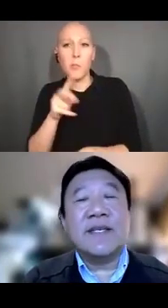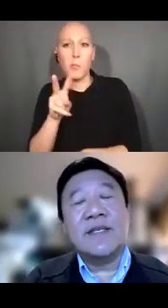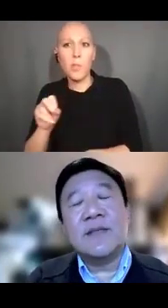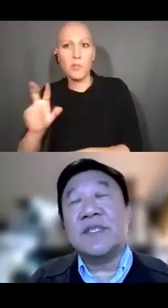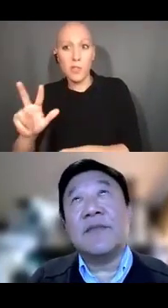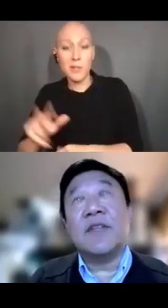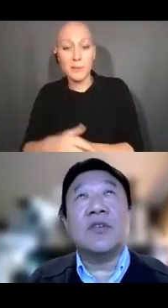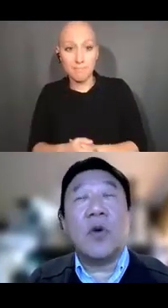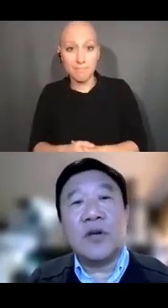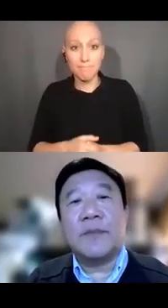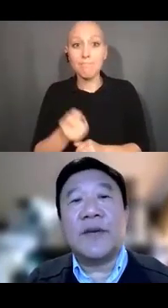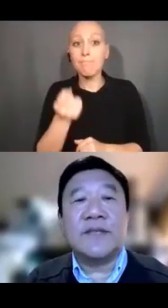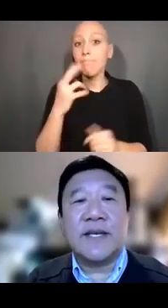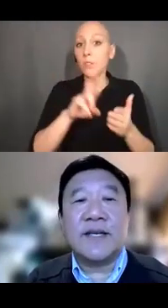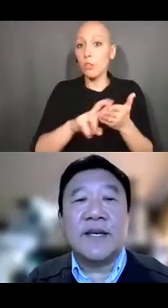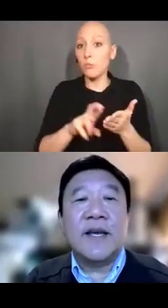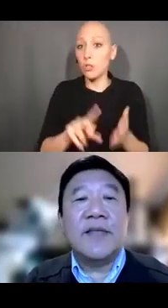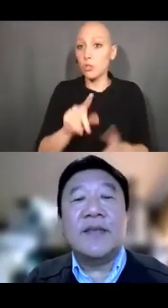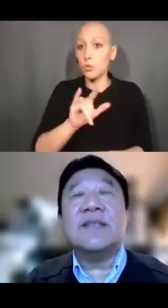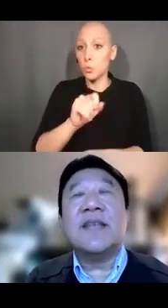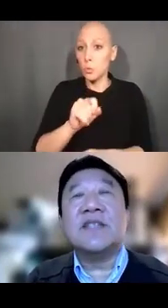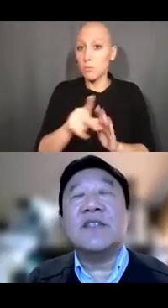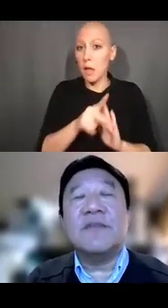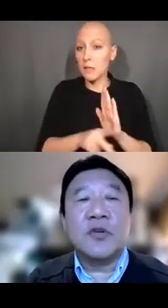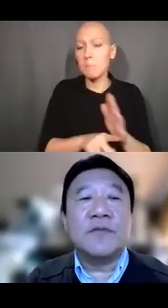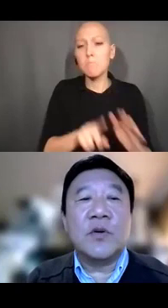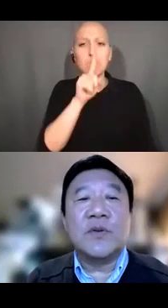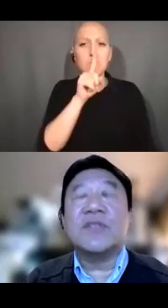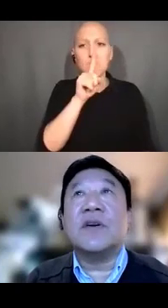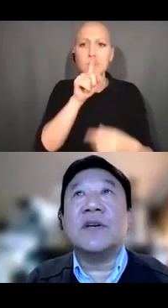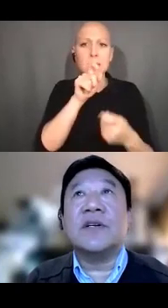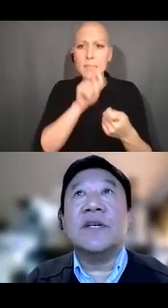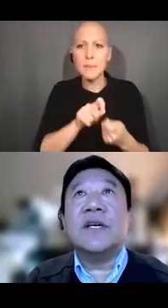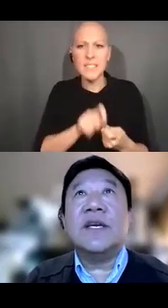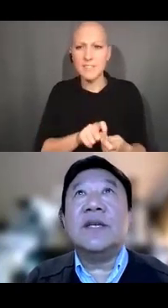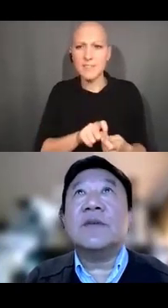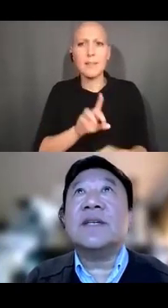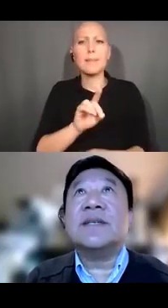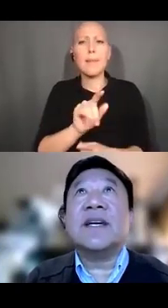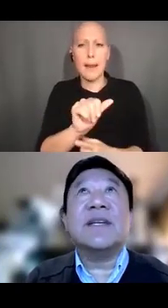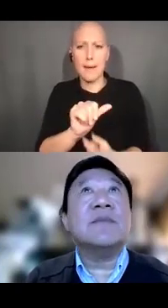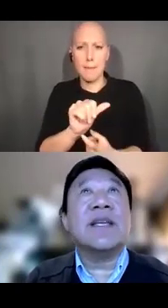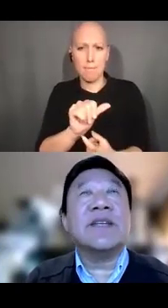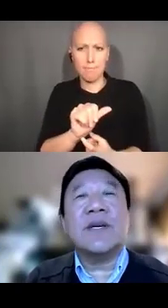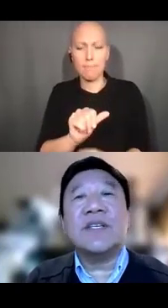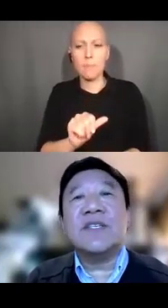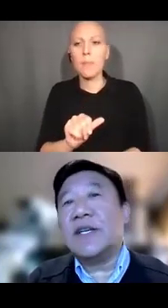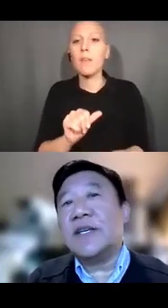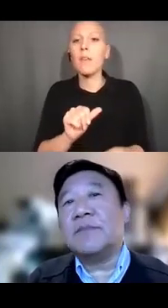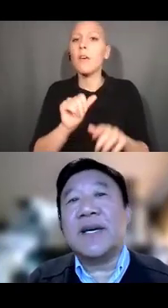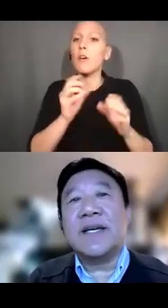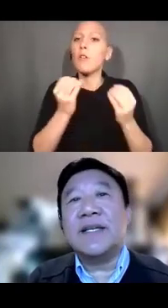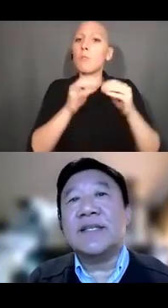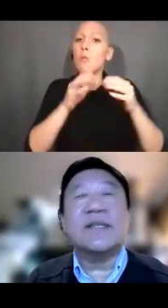doesn't specifically talk about data, this is actually more focused on items like transgenic mice,